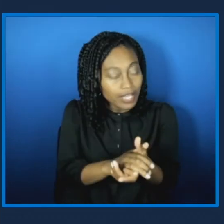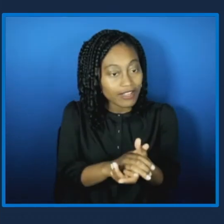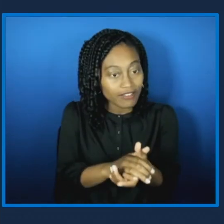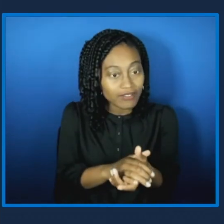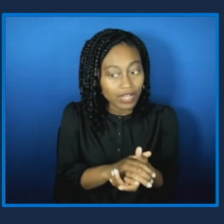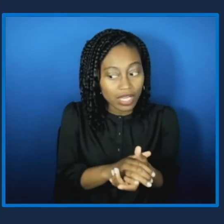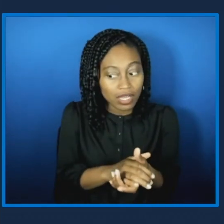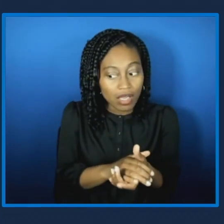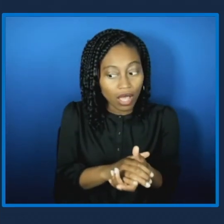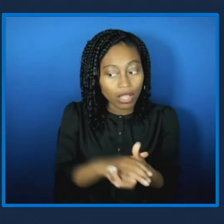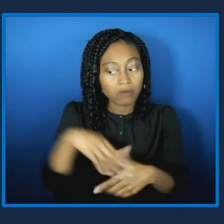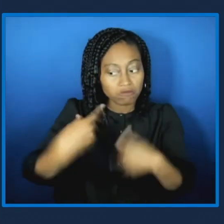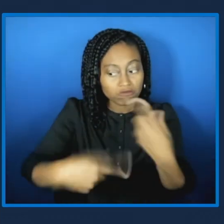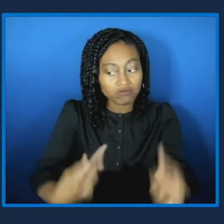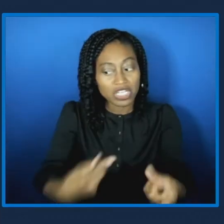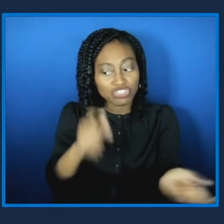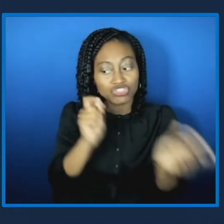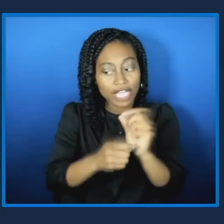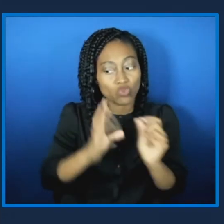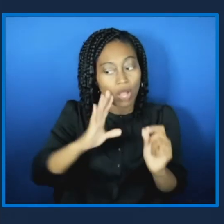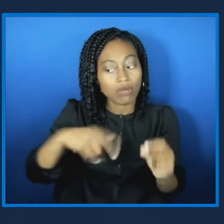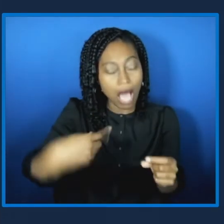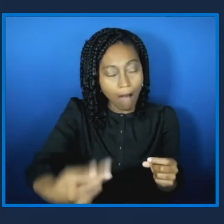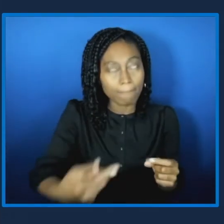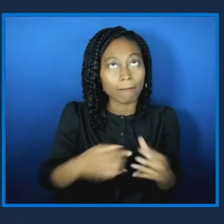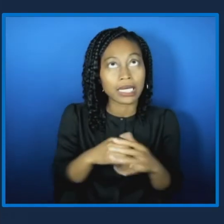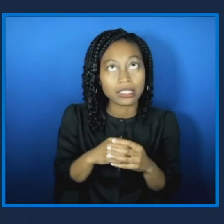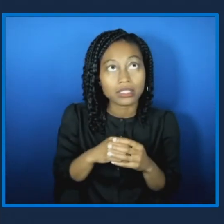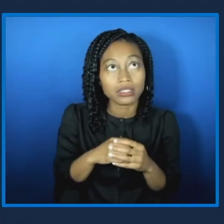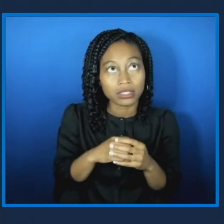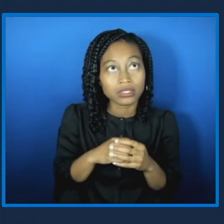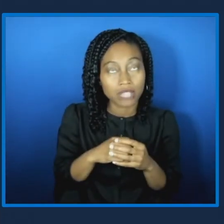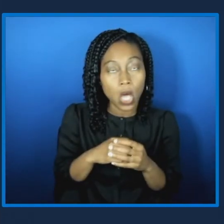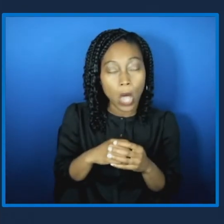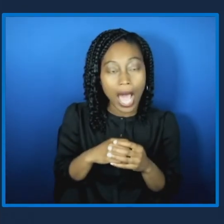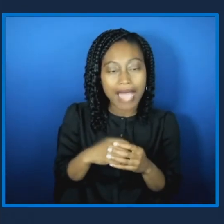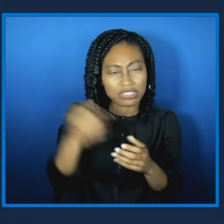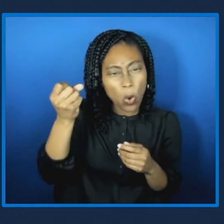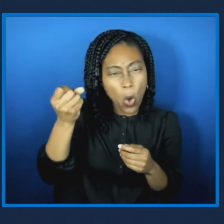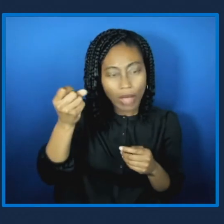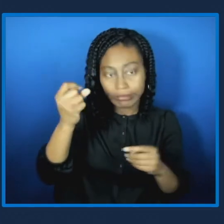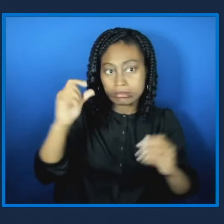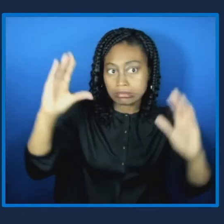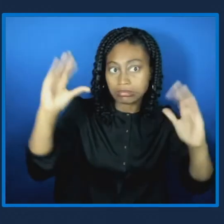And looking to where we are today, we're there with that. Now of course, there are still challenges.